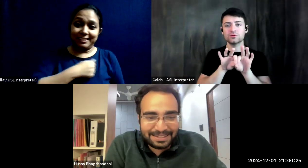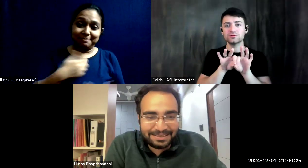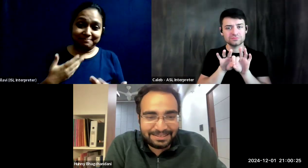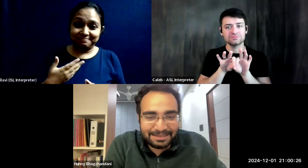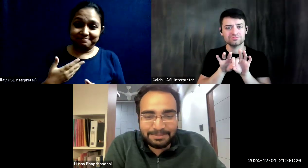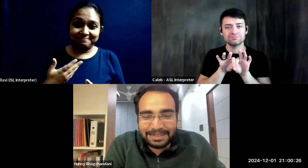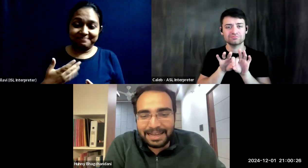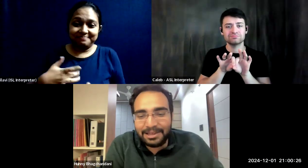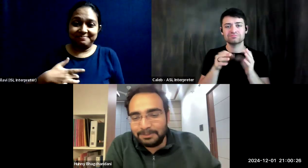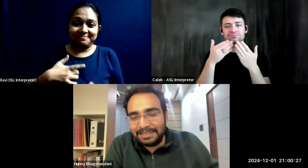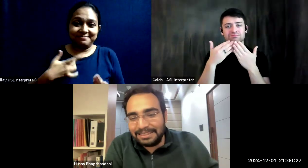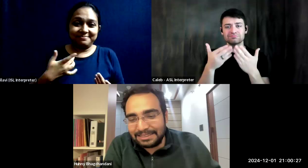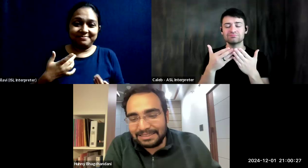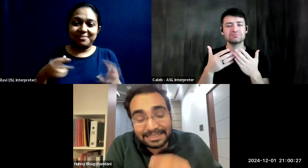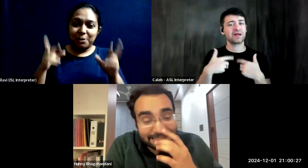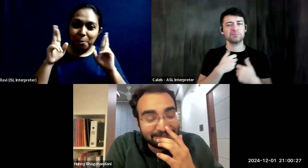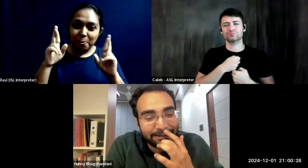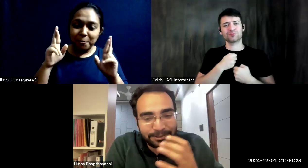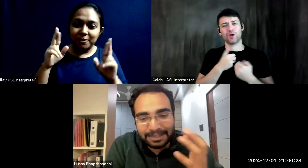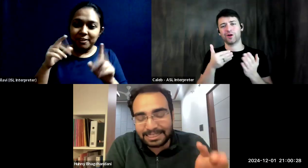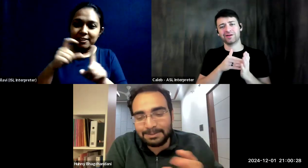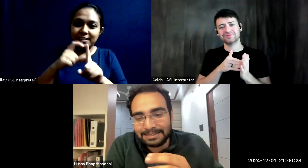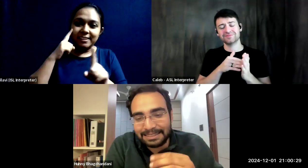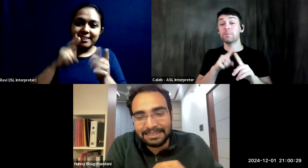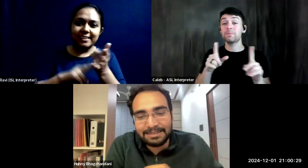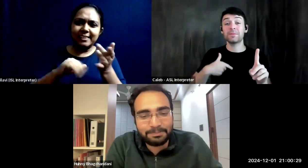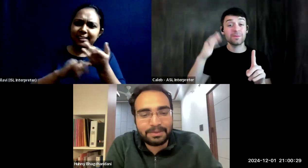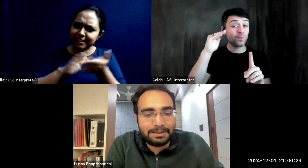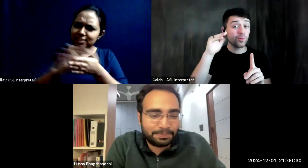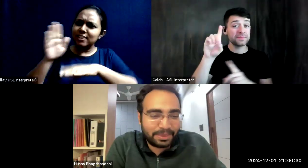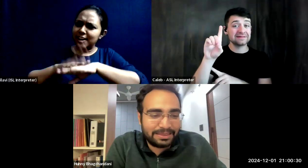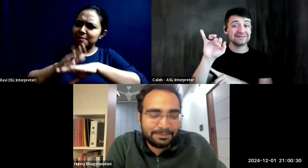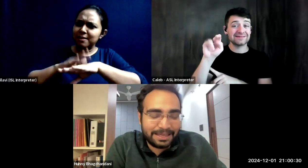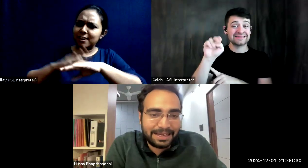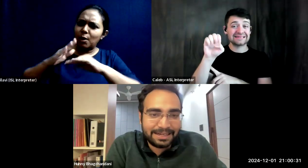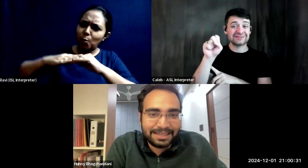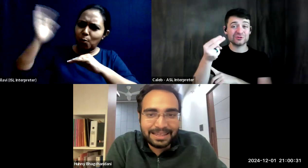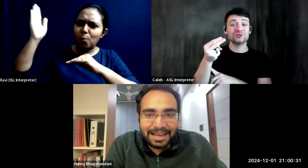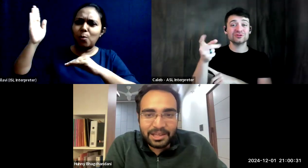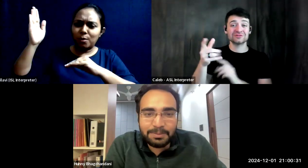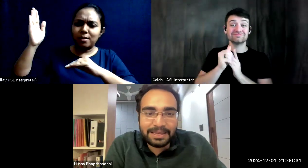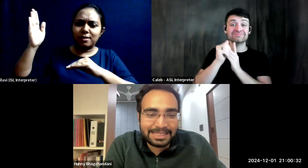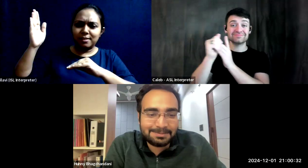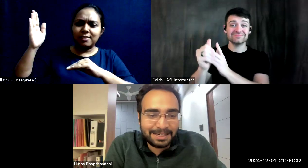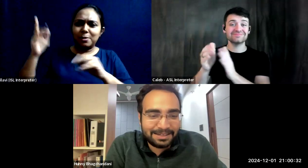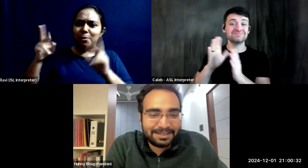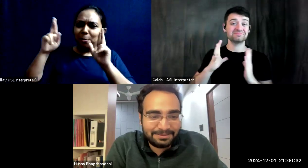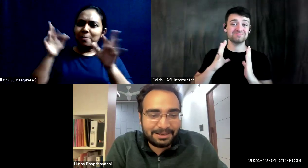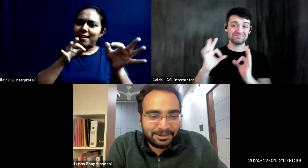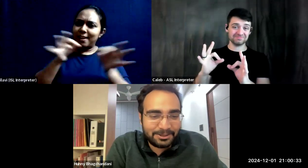But I hope Dinesh Dinesh has a very good experience senior than me. And I hope he explained